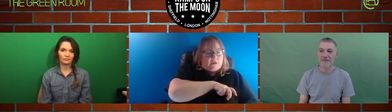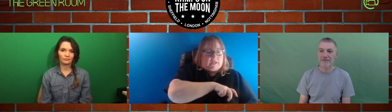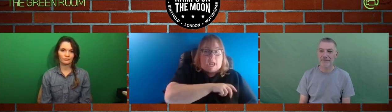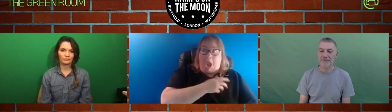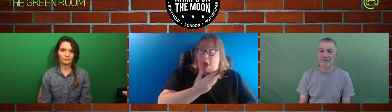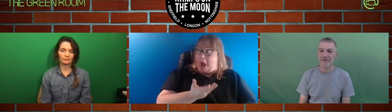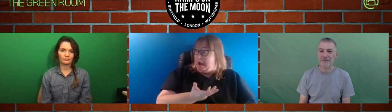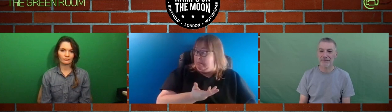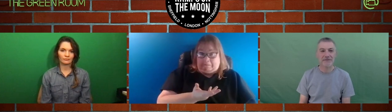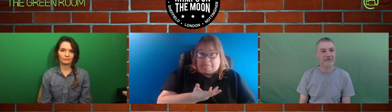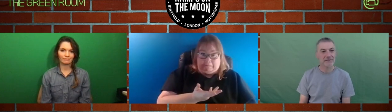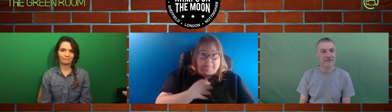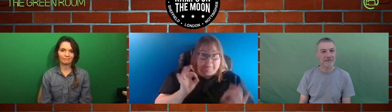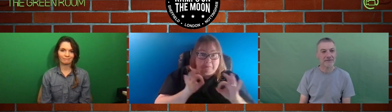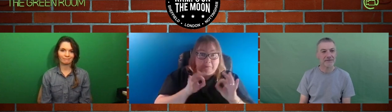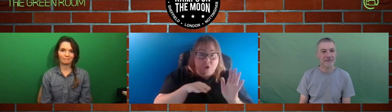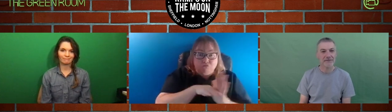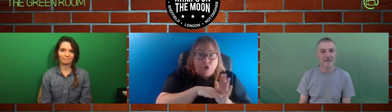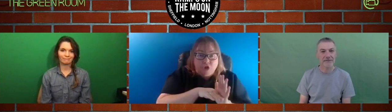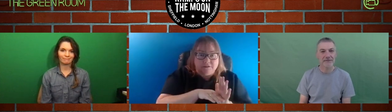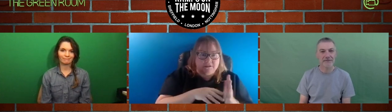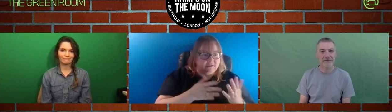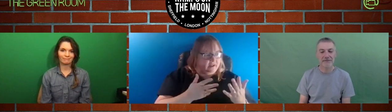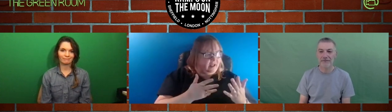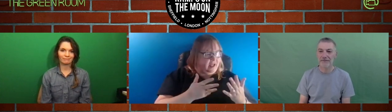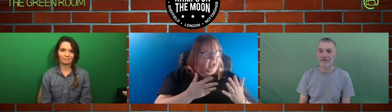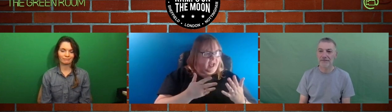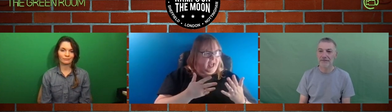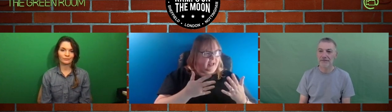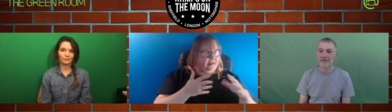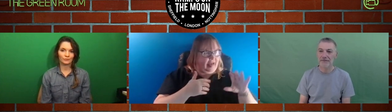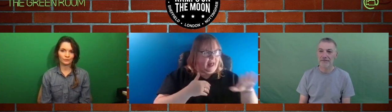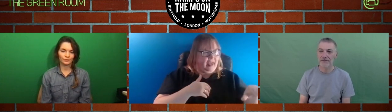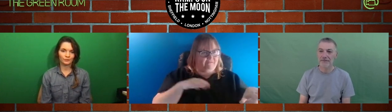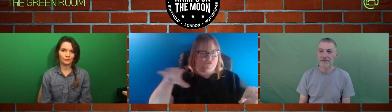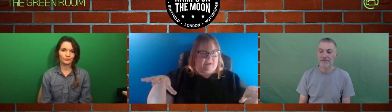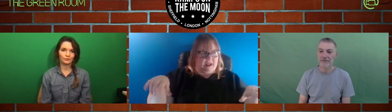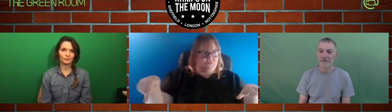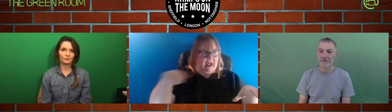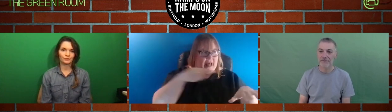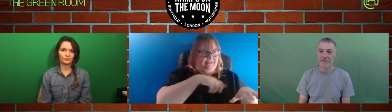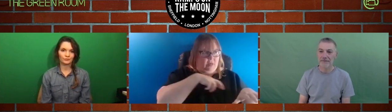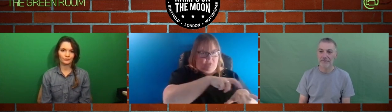rehearsed how do we get from stage left to stage right? When is the right time to move? When is my cue to get in